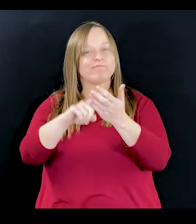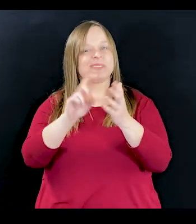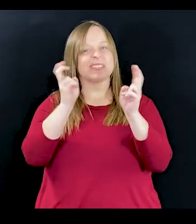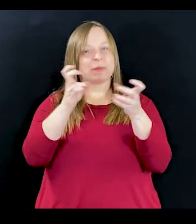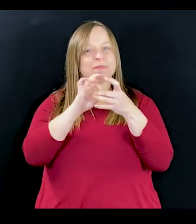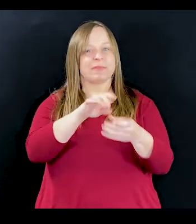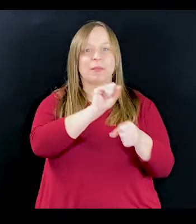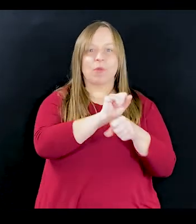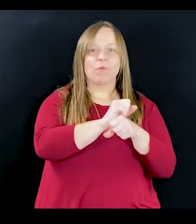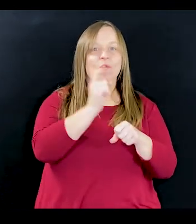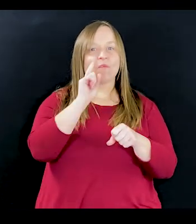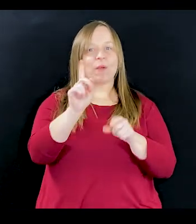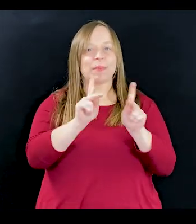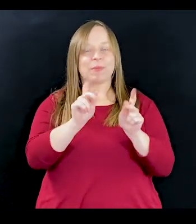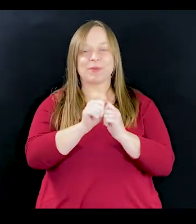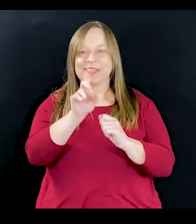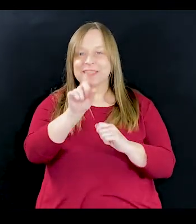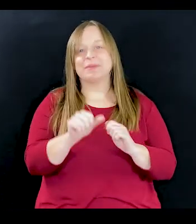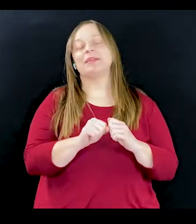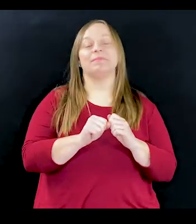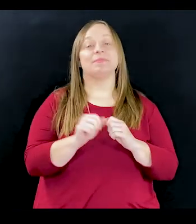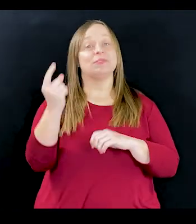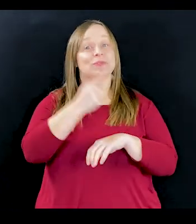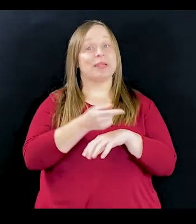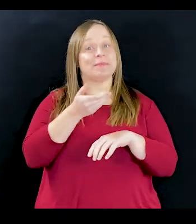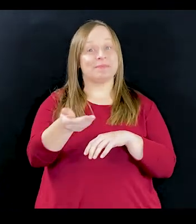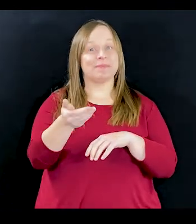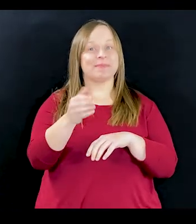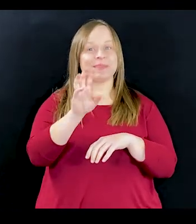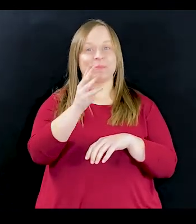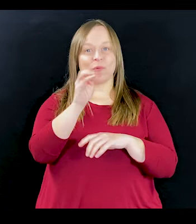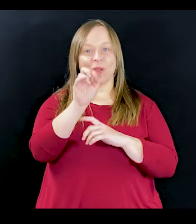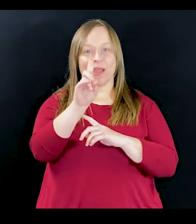subjects regarding employment for people with disabilities. Today we have Brenda